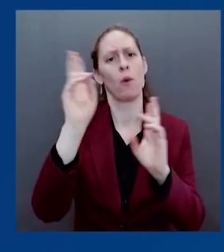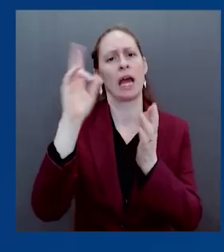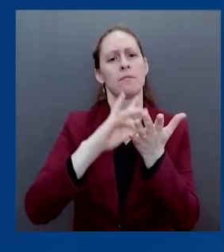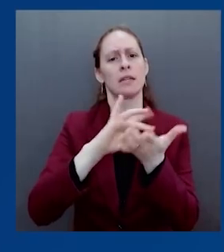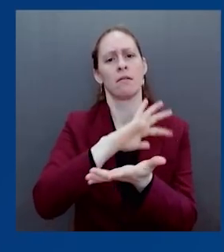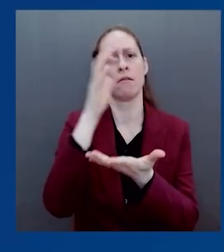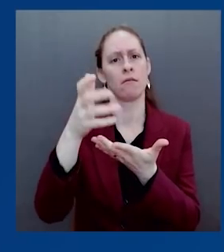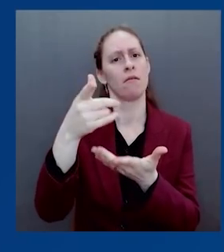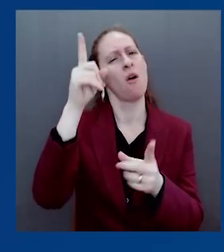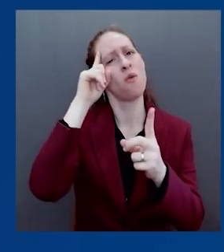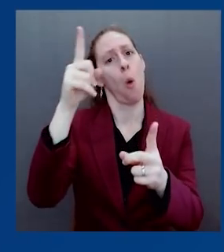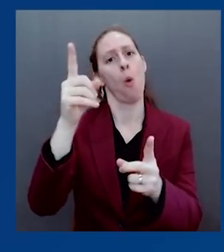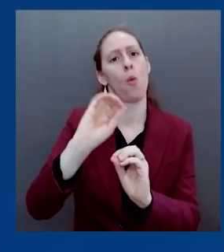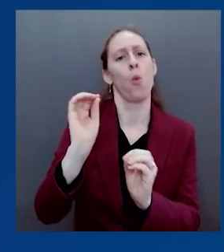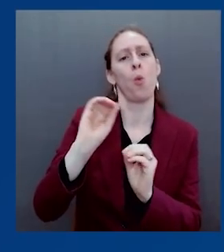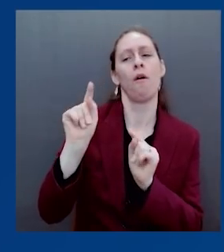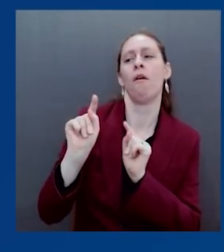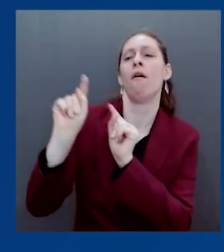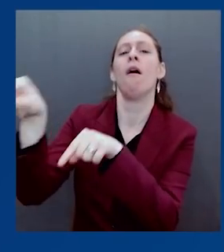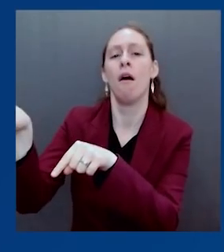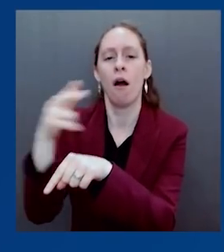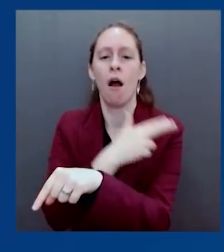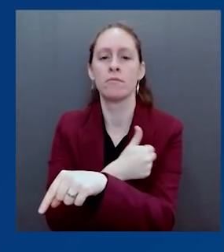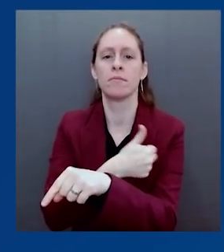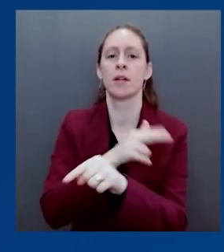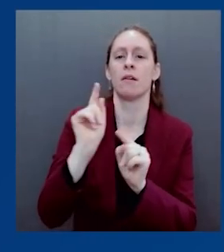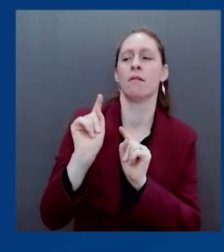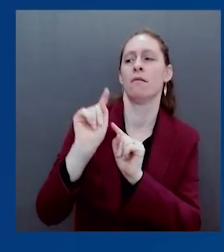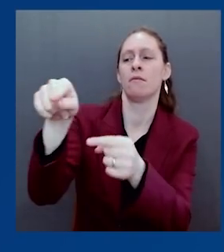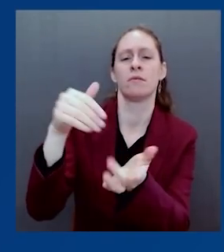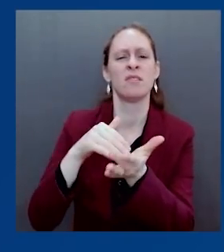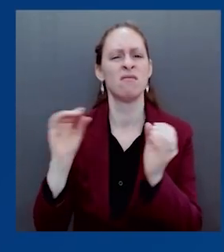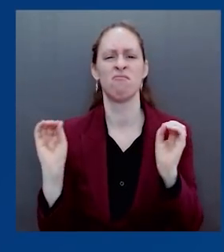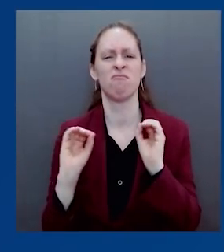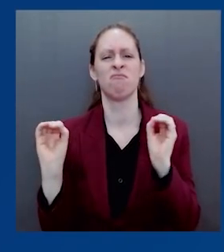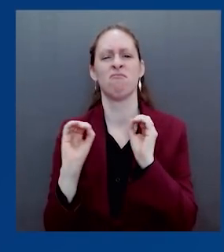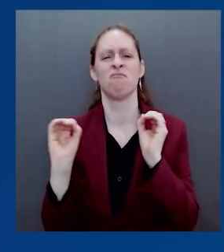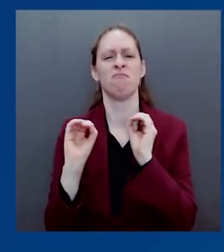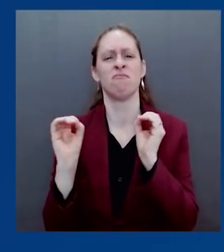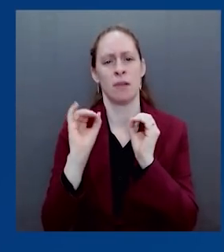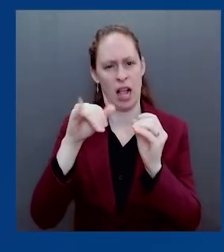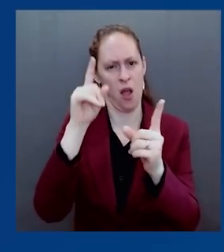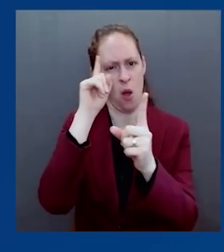You reduce the duration of illness. You reduce, to some extent, infectivity and transmission.